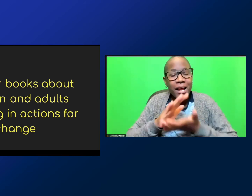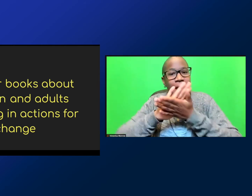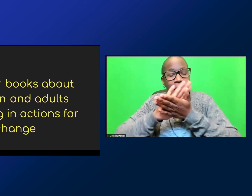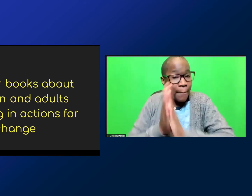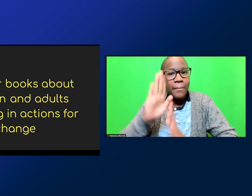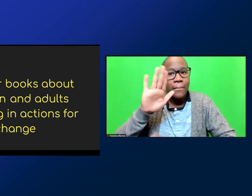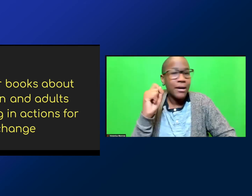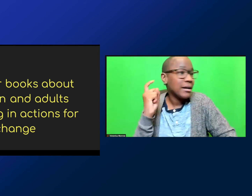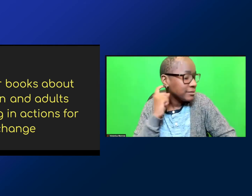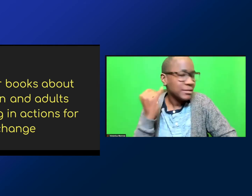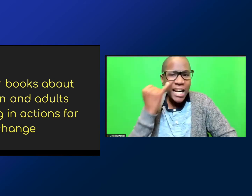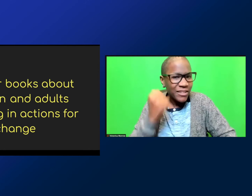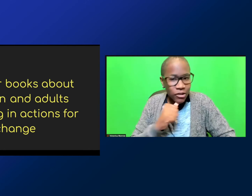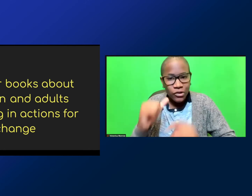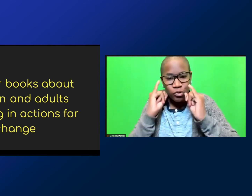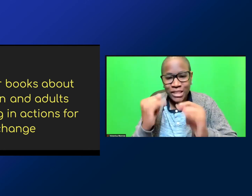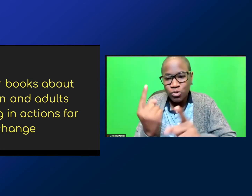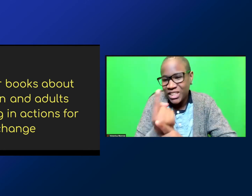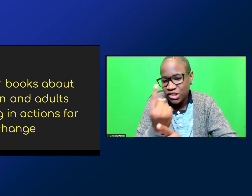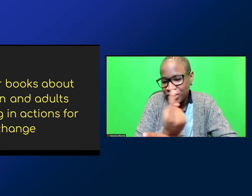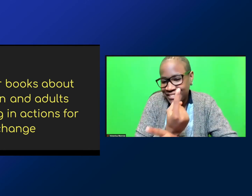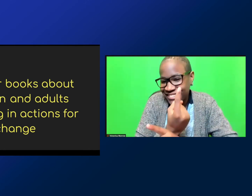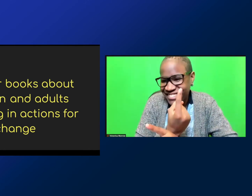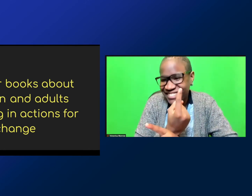so when you see and it's important to look at the cover because that's going to be the first